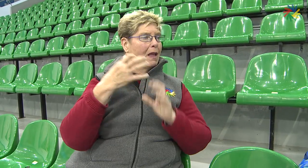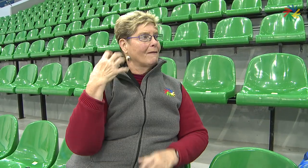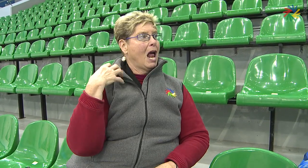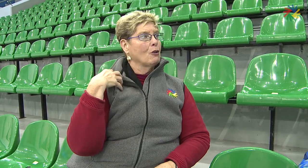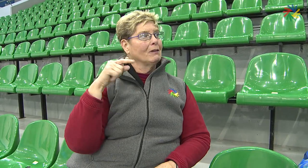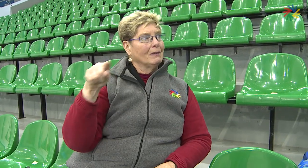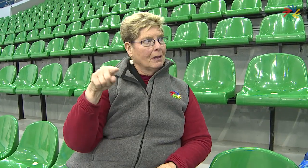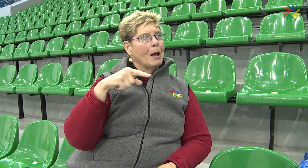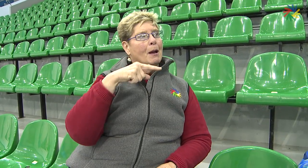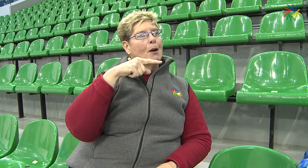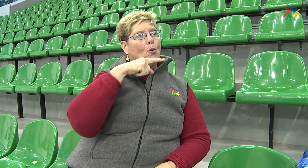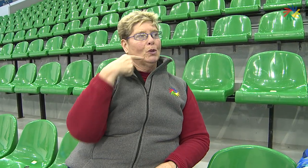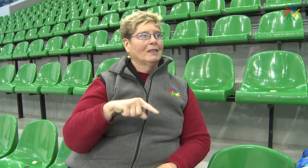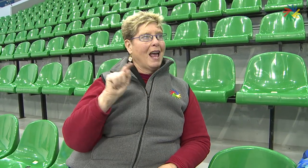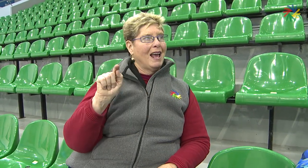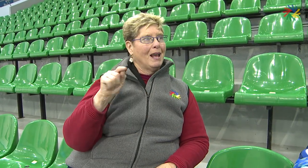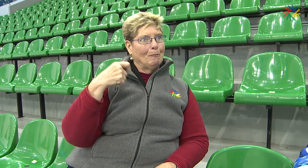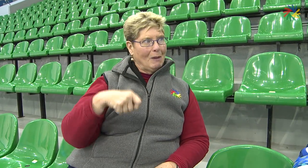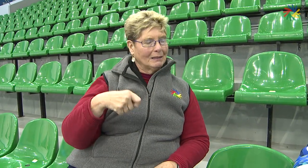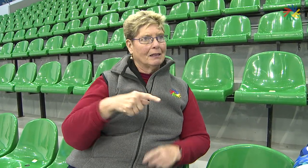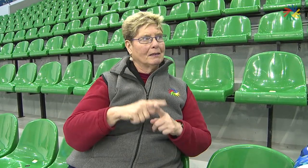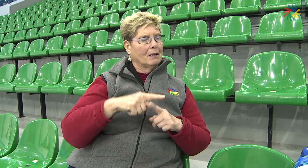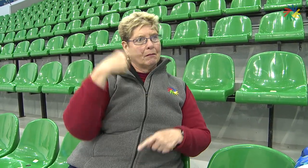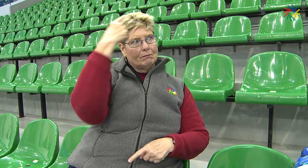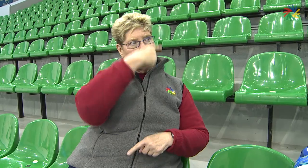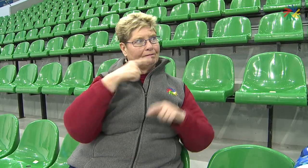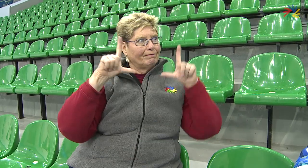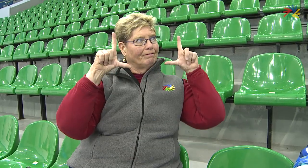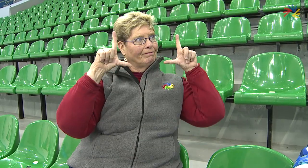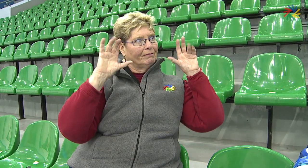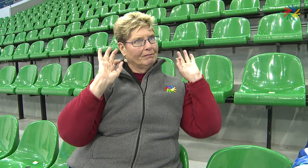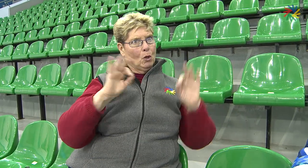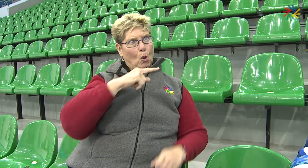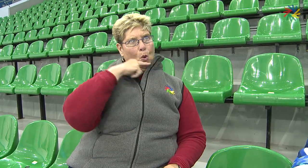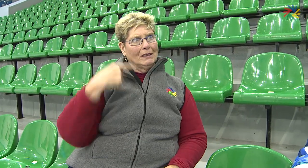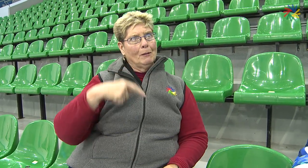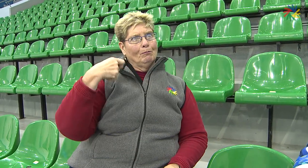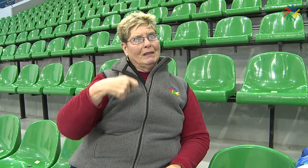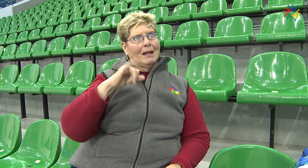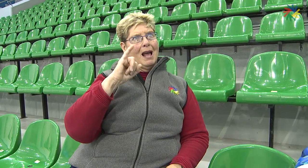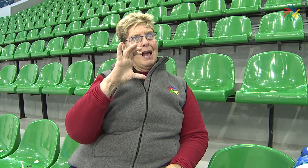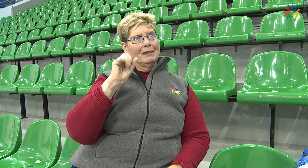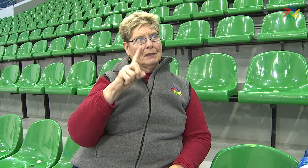has to do with Valery, the ICSD President, being a native of the Russian Federation. As the ICSD President and being Russian himself,